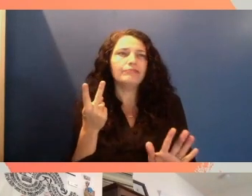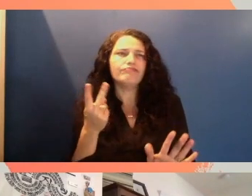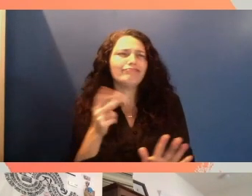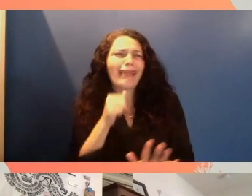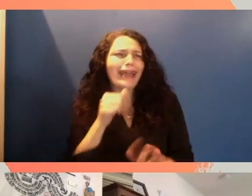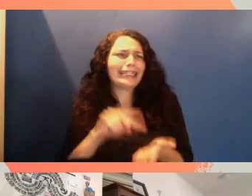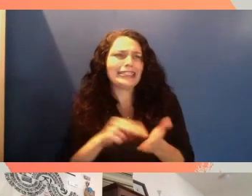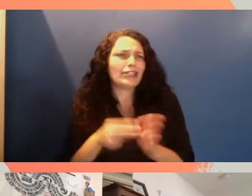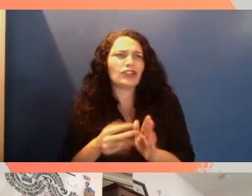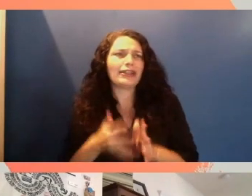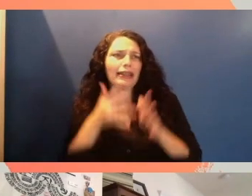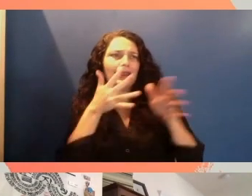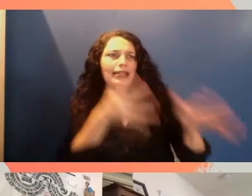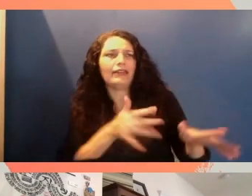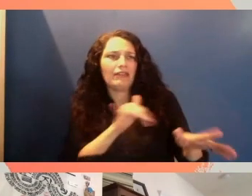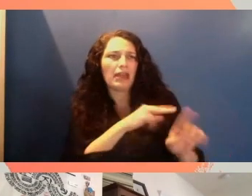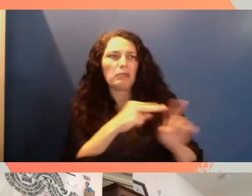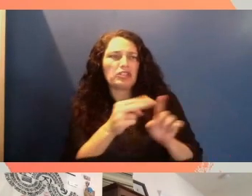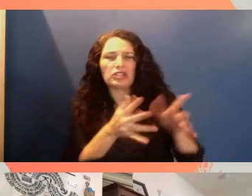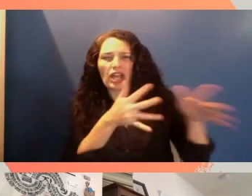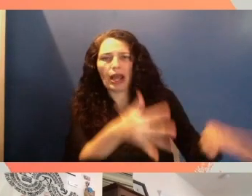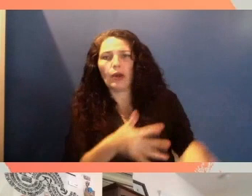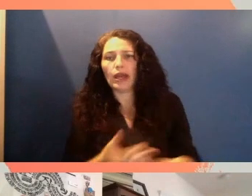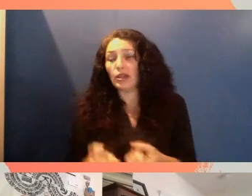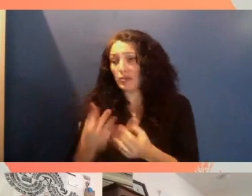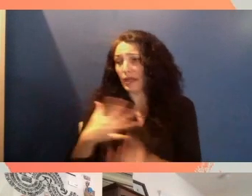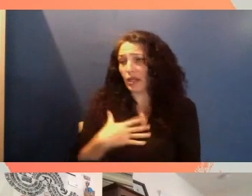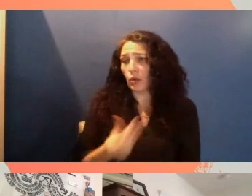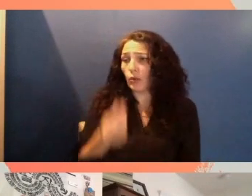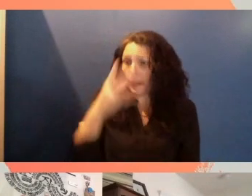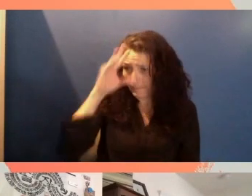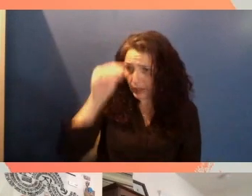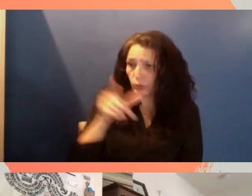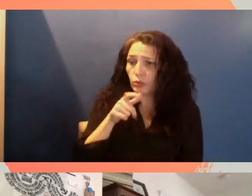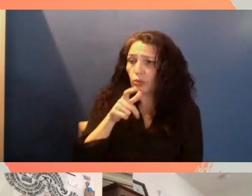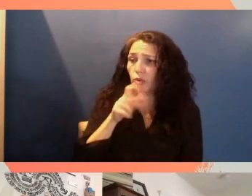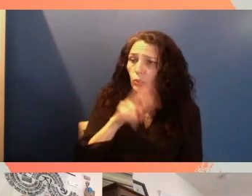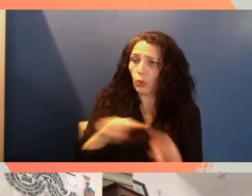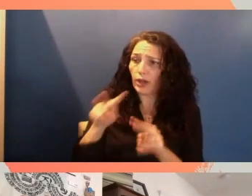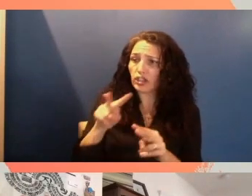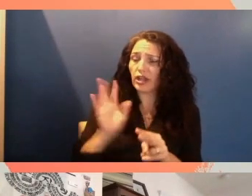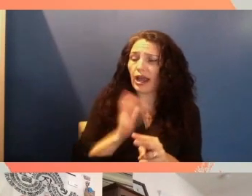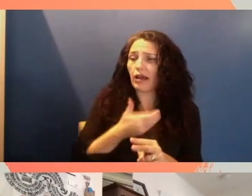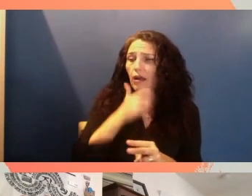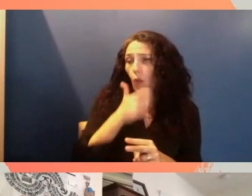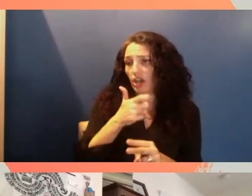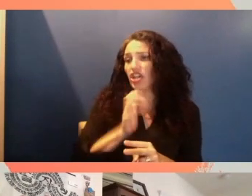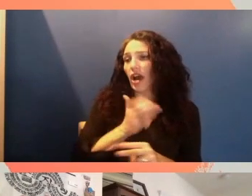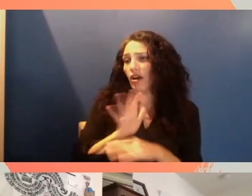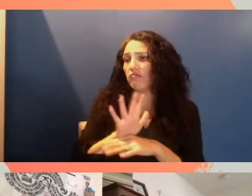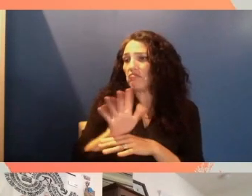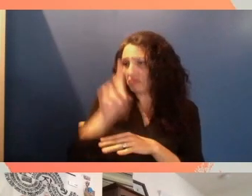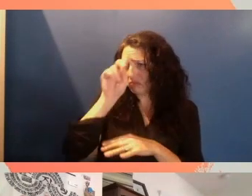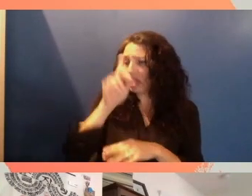I mean, there's lots of white men who've watched our film and find a lot of power in it too. But truly when we're talking about power